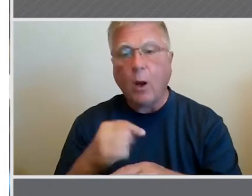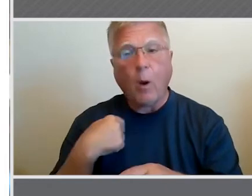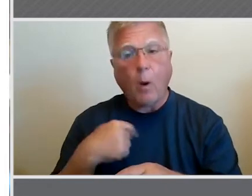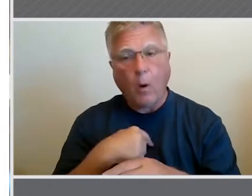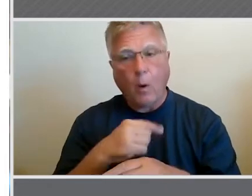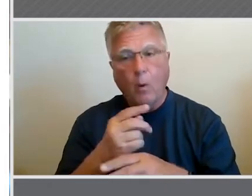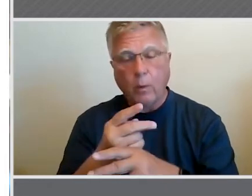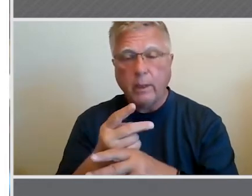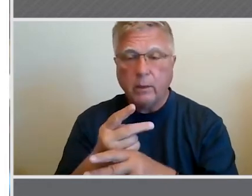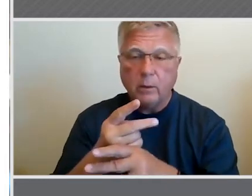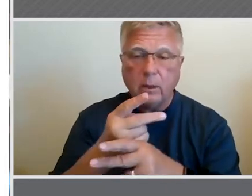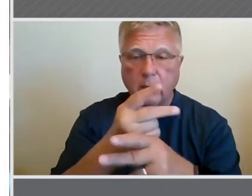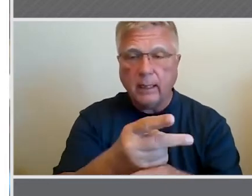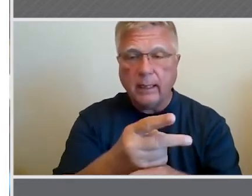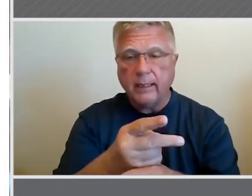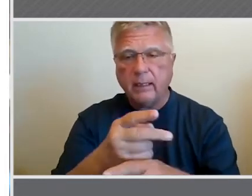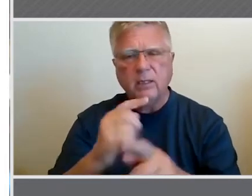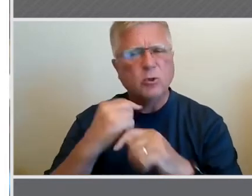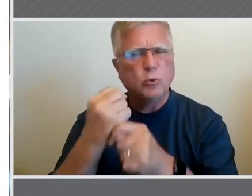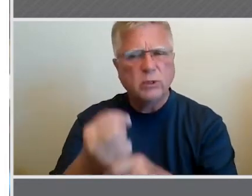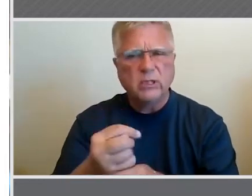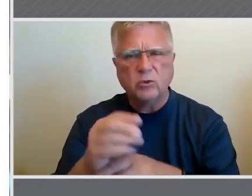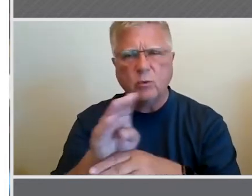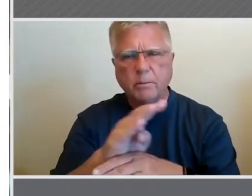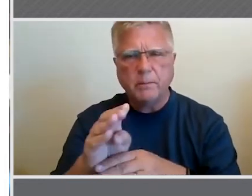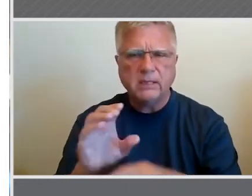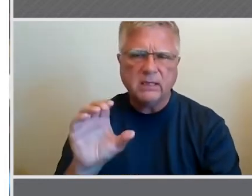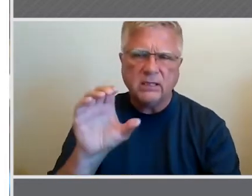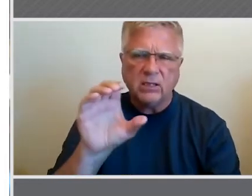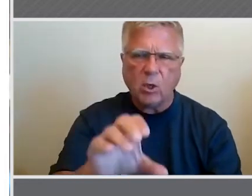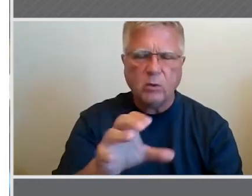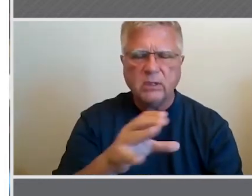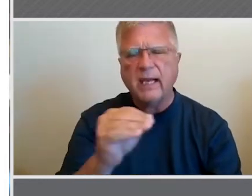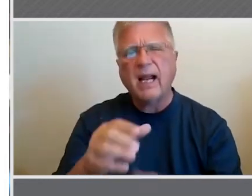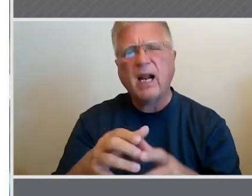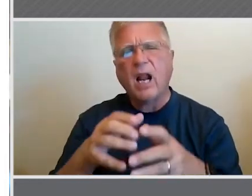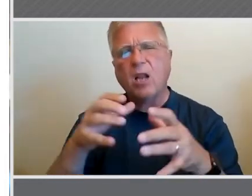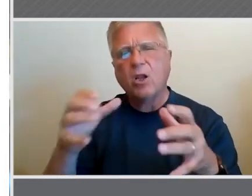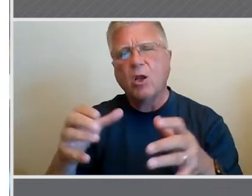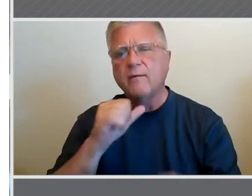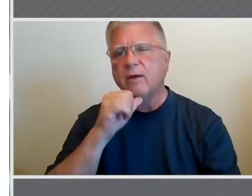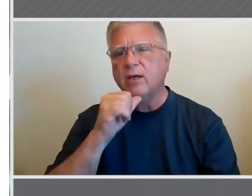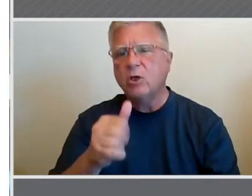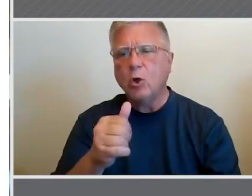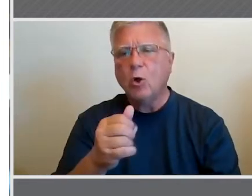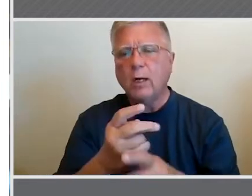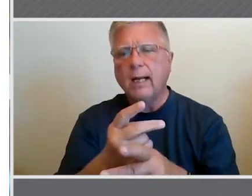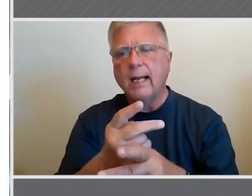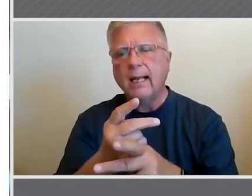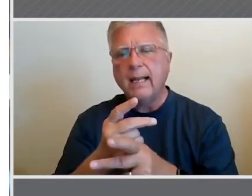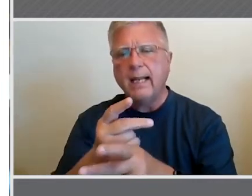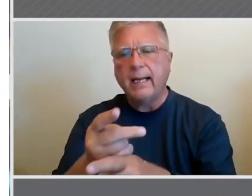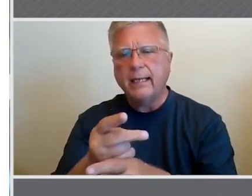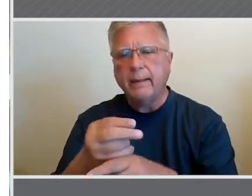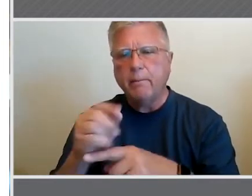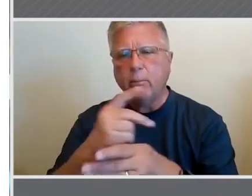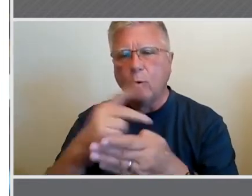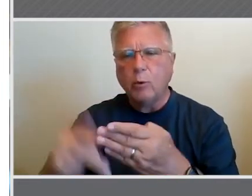business loans, as well as a lot of non lending programs that support businesses in various